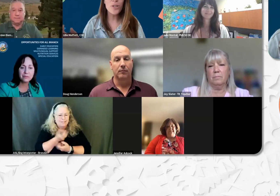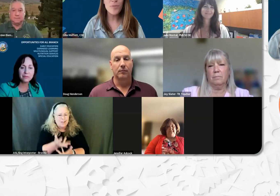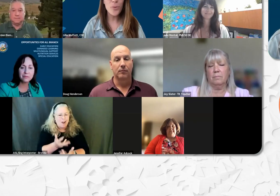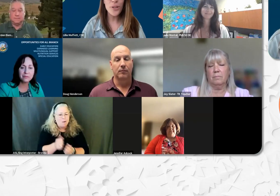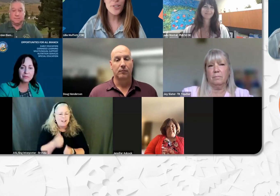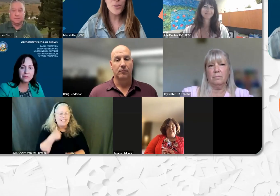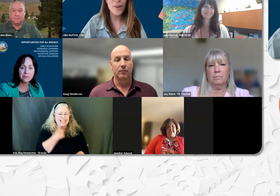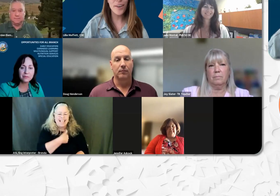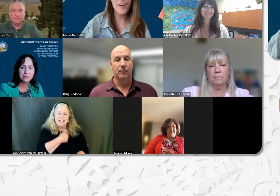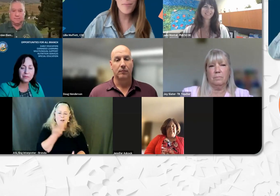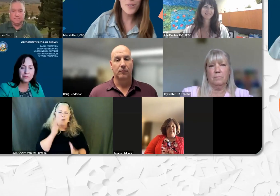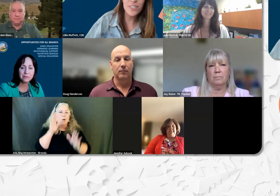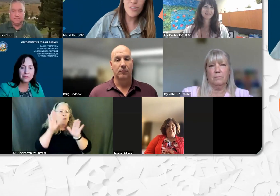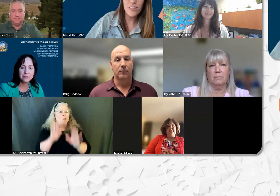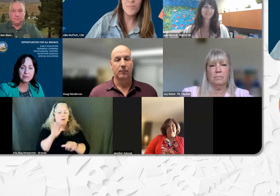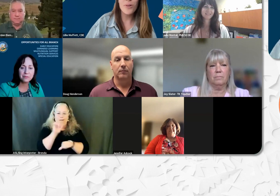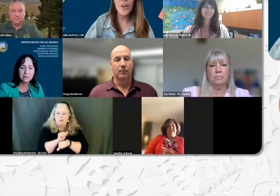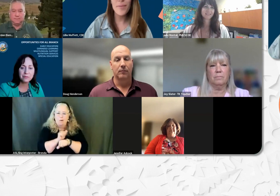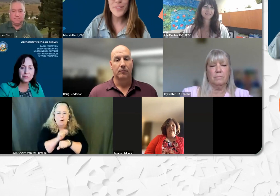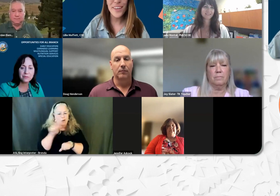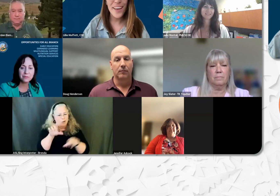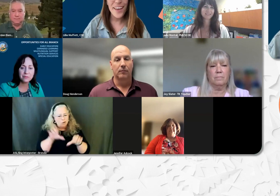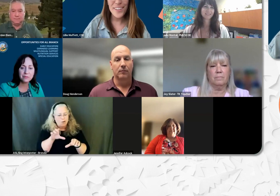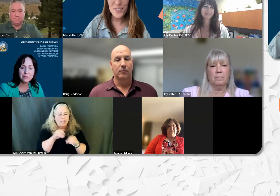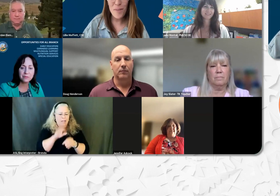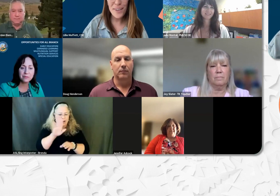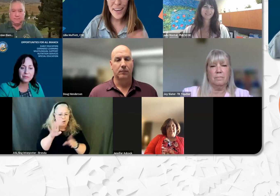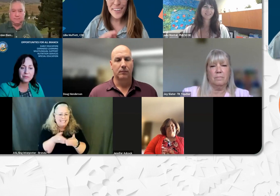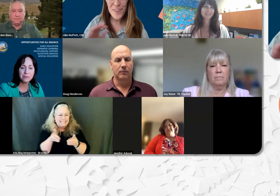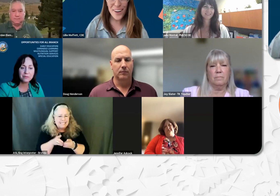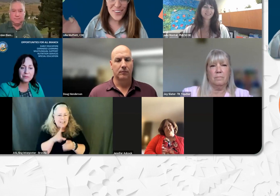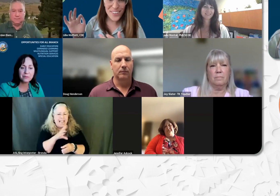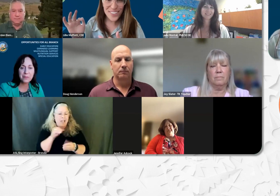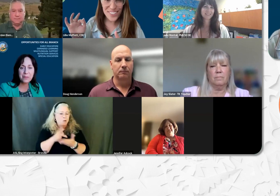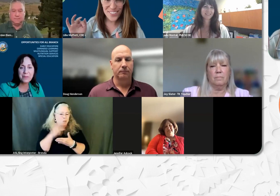wonderful work you're doing in your districts and programs. And so I'm going to hand it back over to